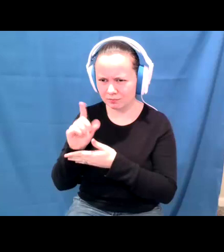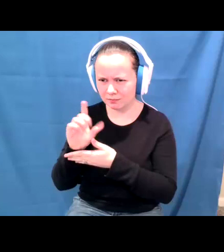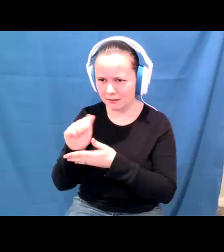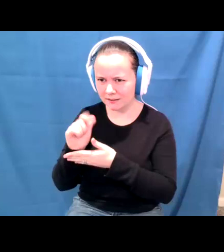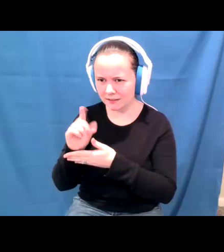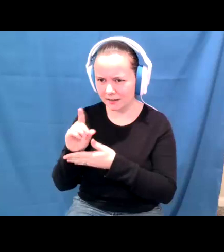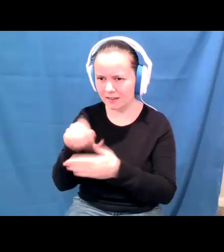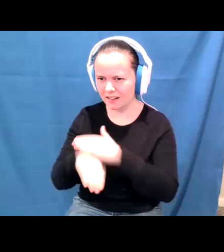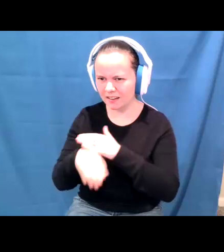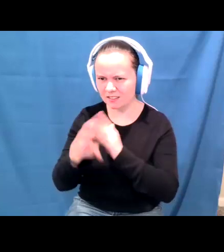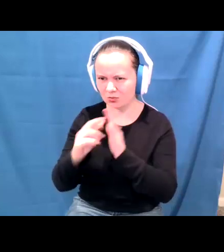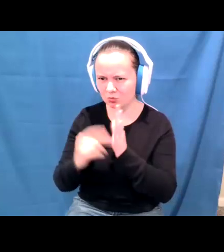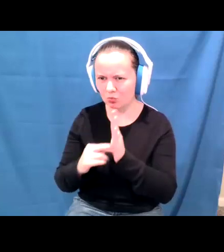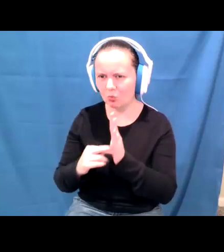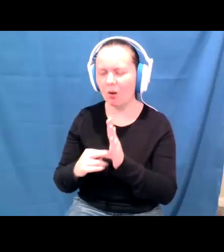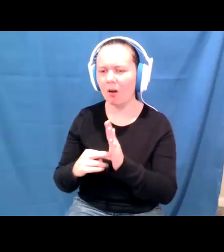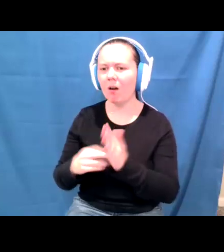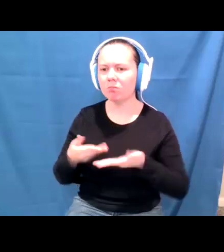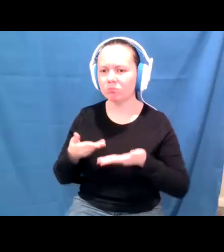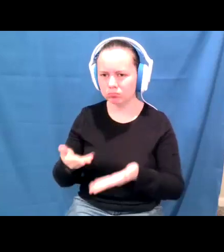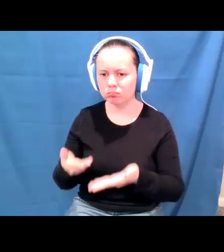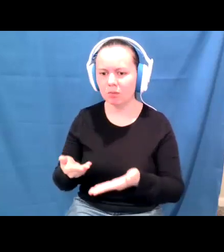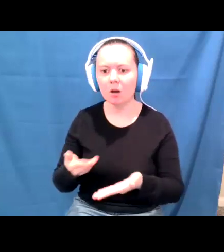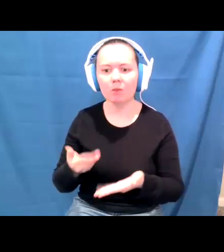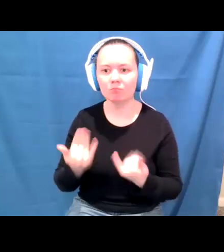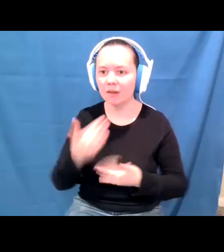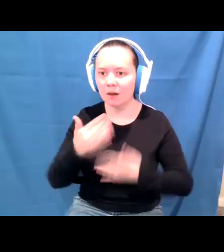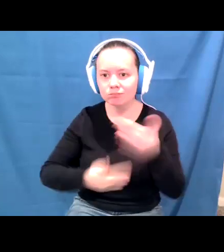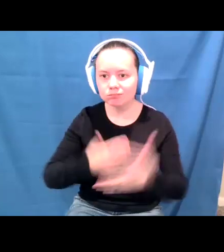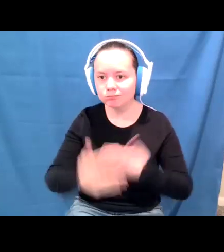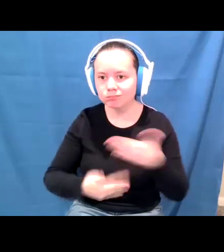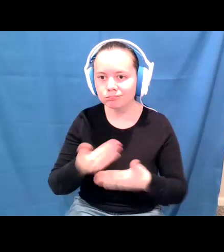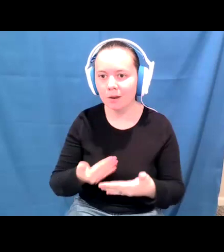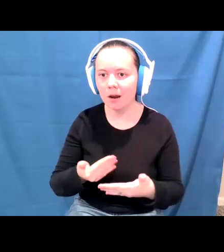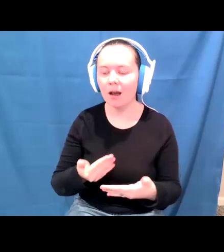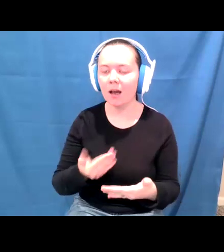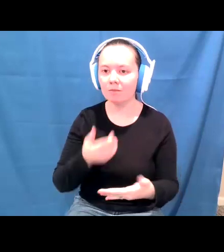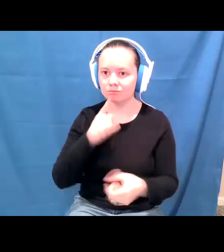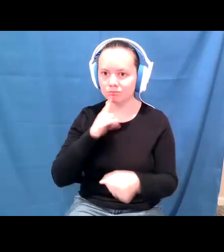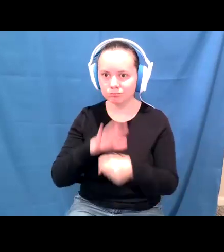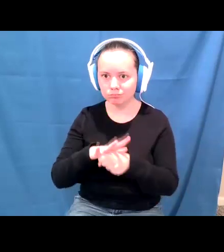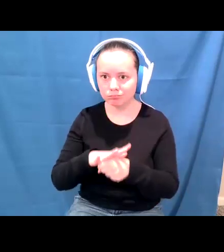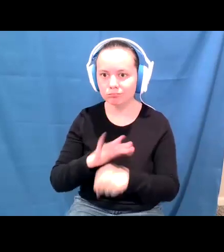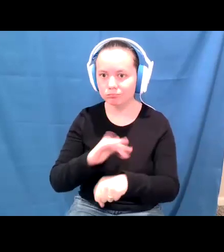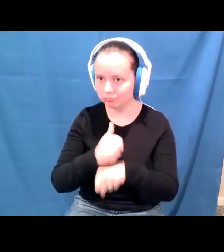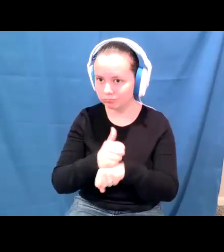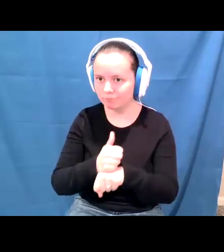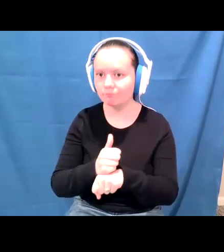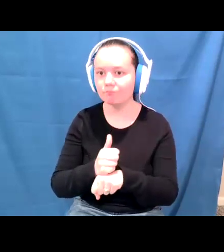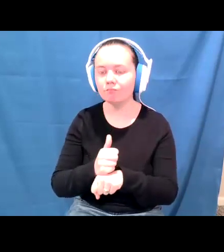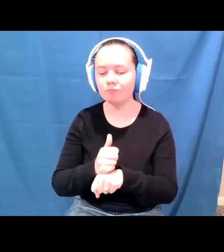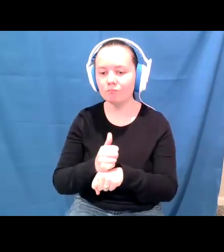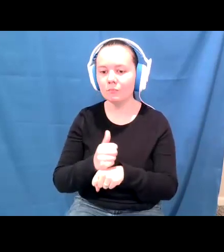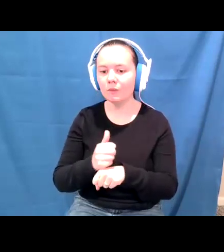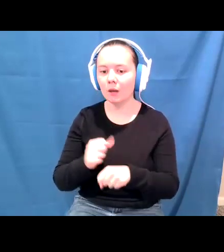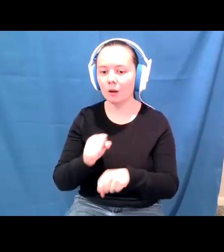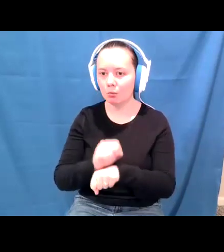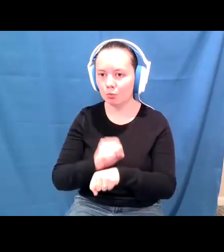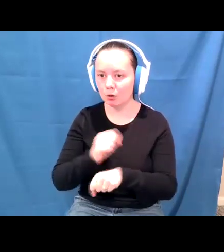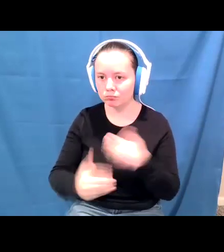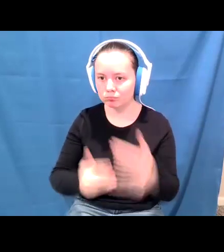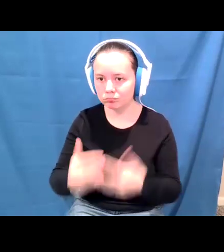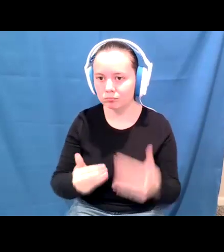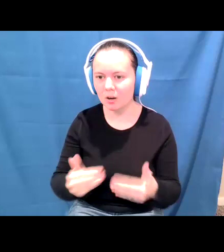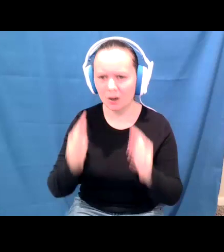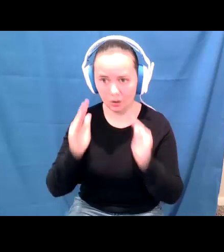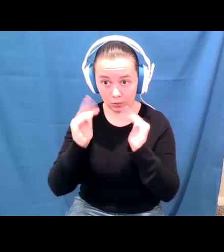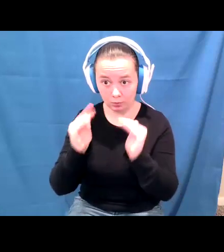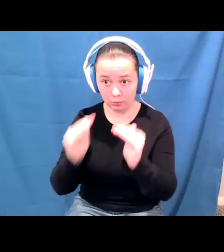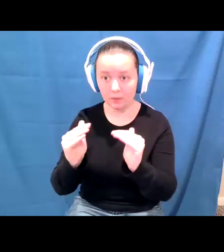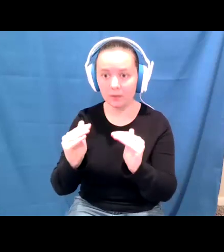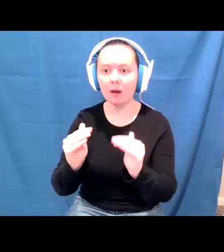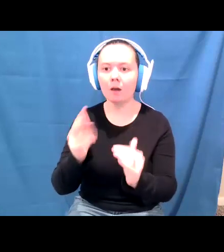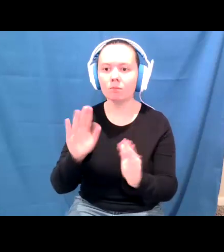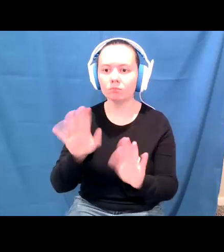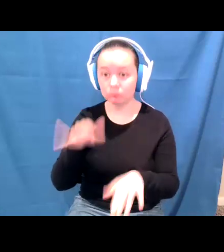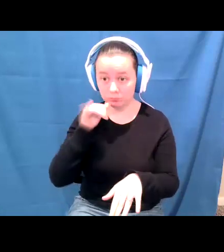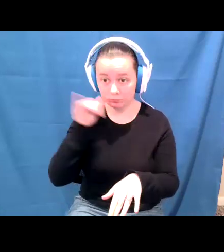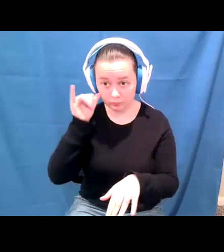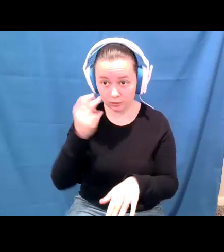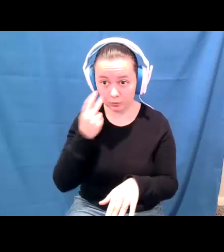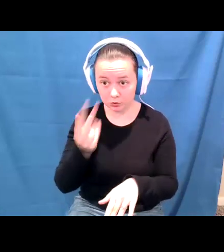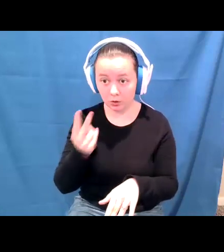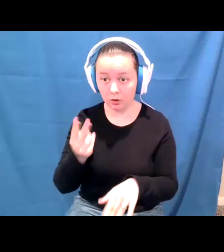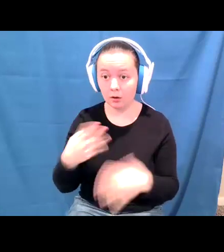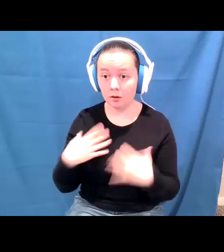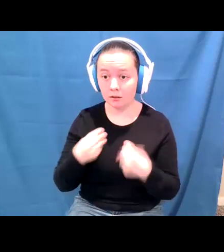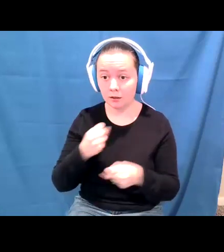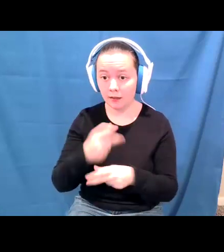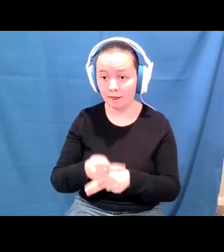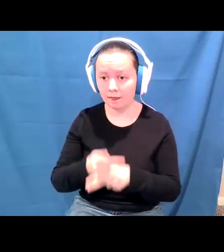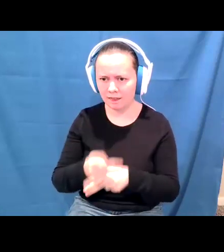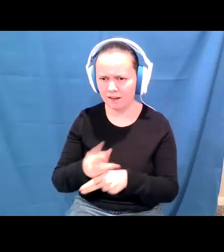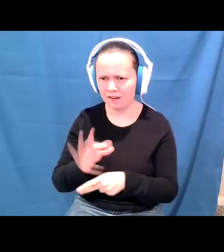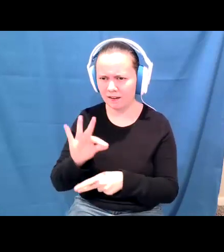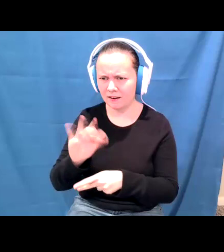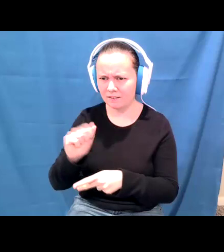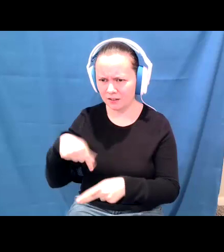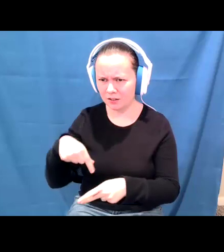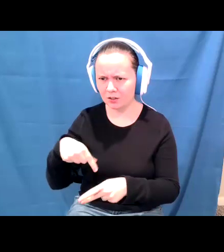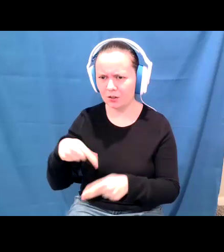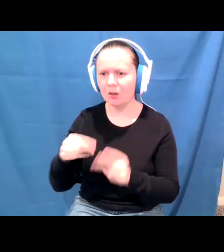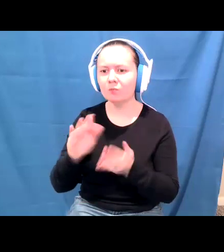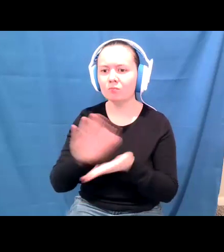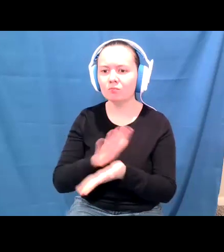last year, and we are full team ahead in finalizing the role and working on that and hopefully, folks saw yesterday's health care fact sheet that we released in advance of tonight's